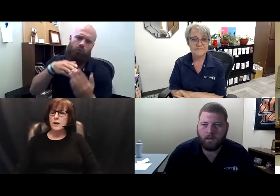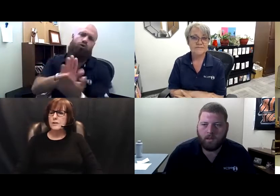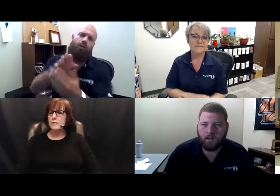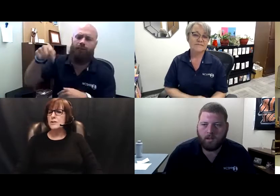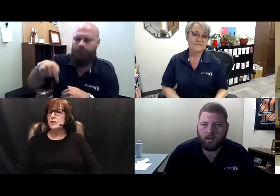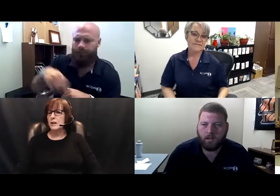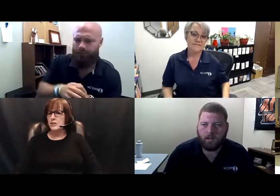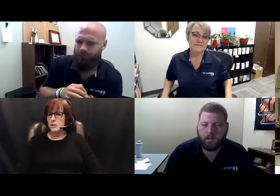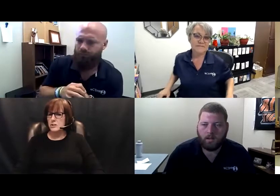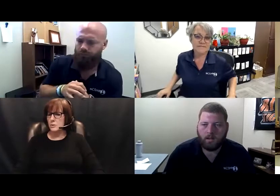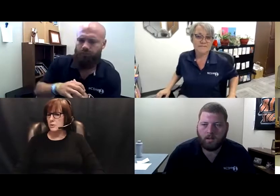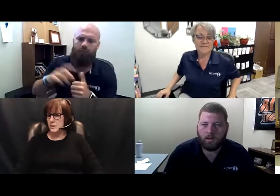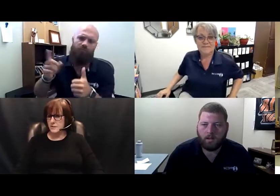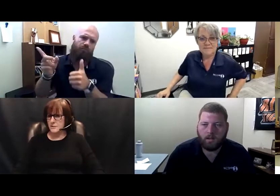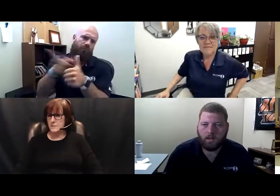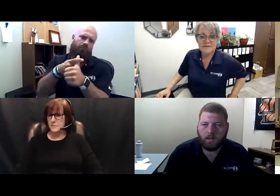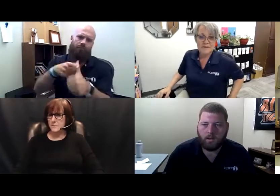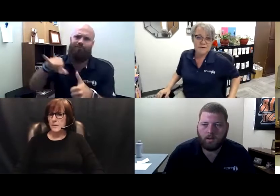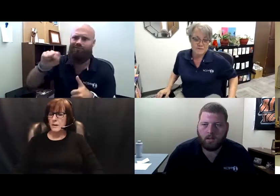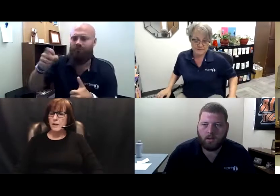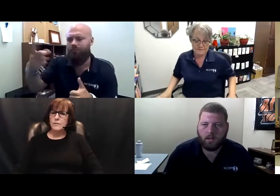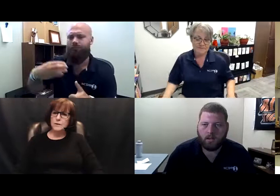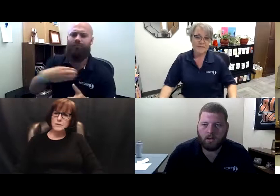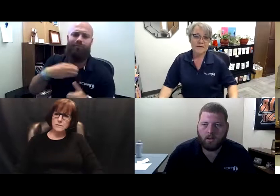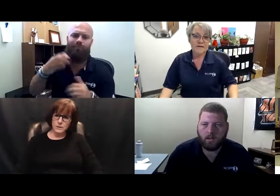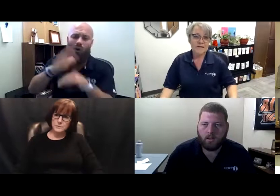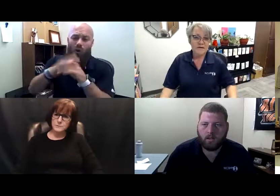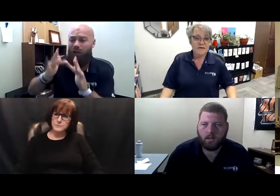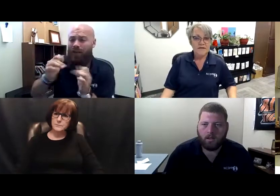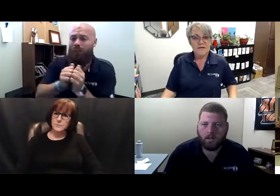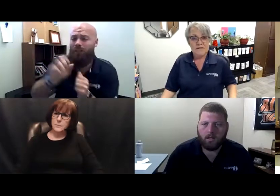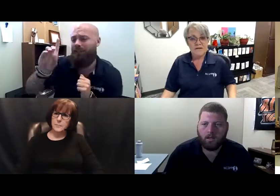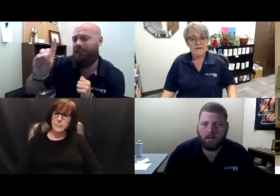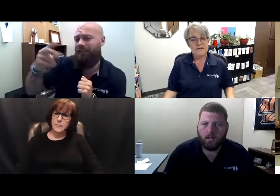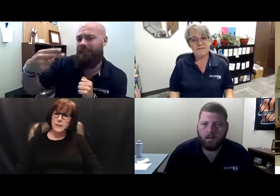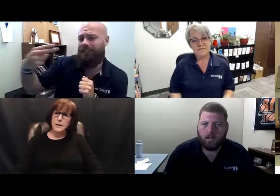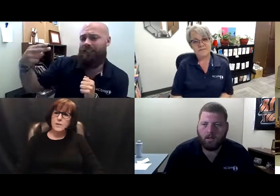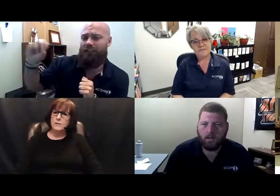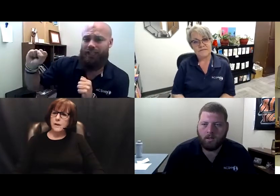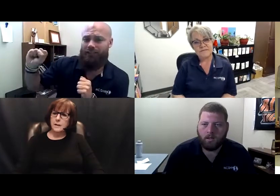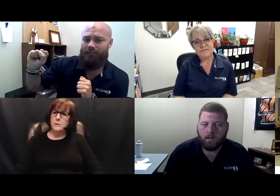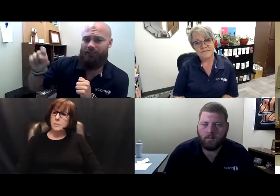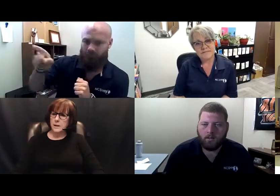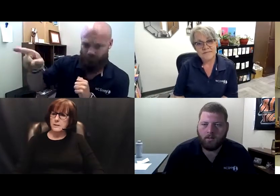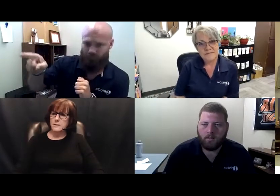different strategies to address this. First of all you can file a complaint